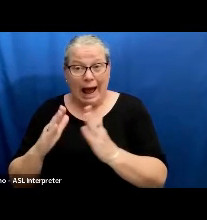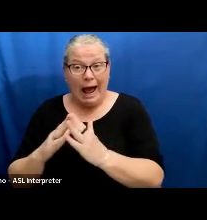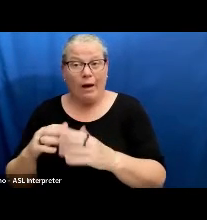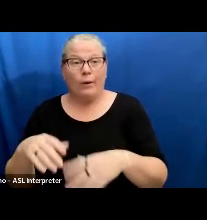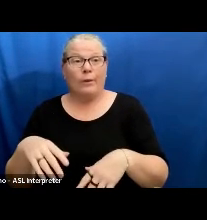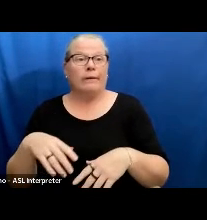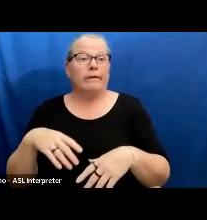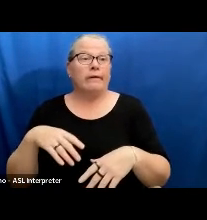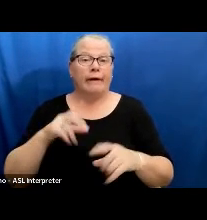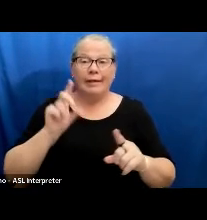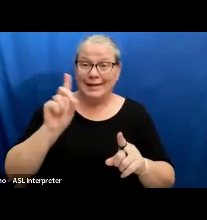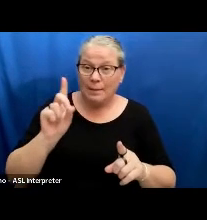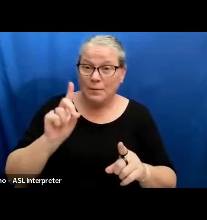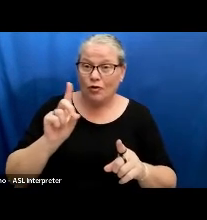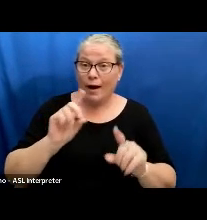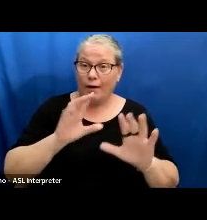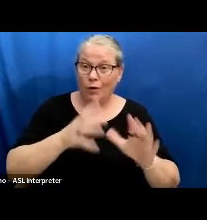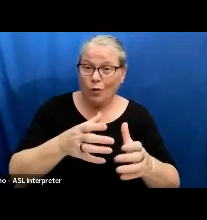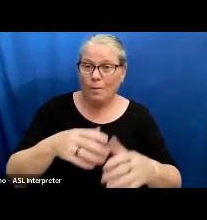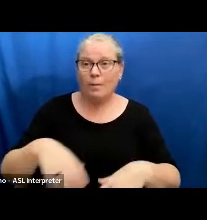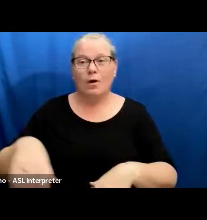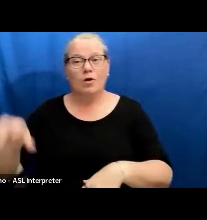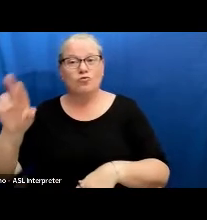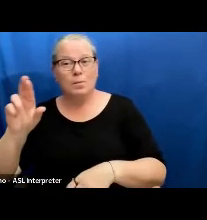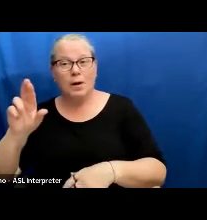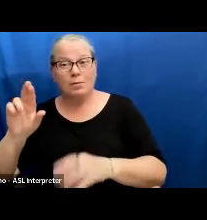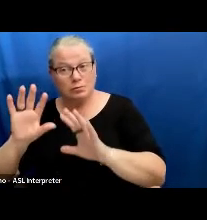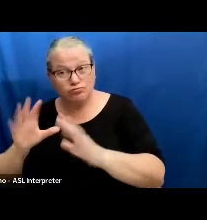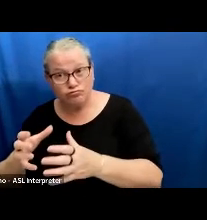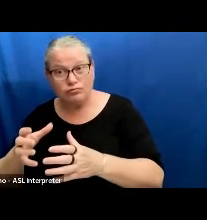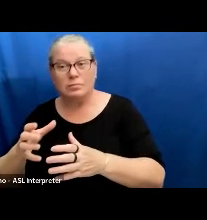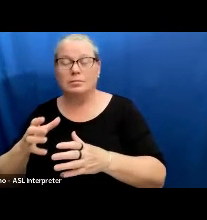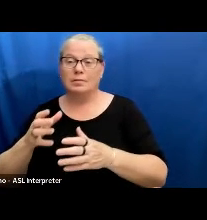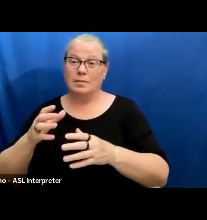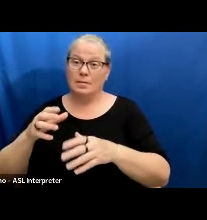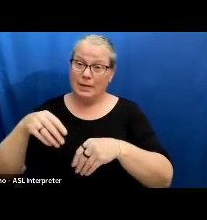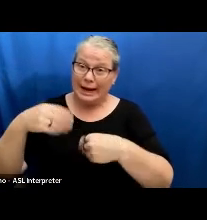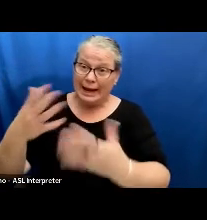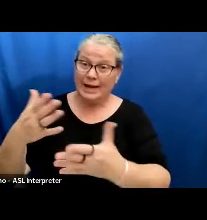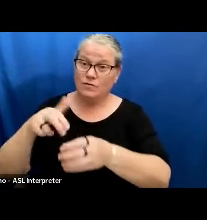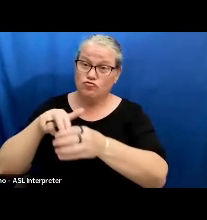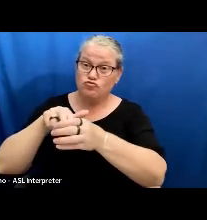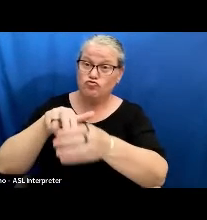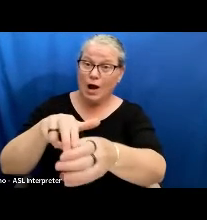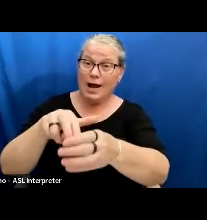republican party doesn't mean you have to vote for them it's good to know that they often offer